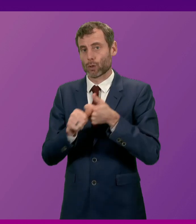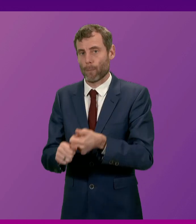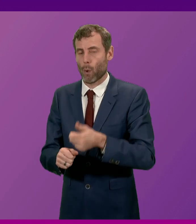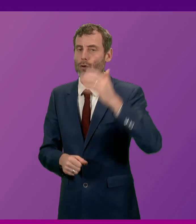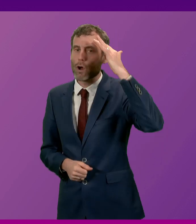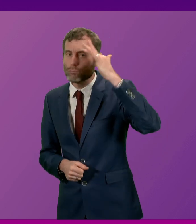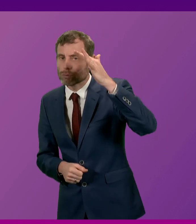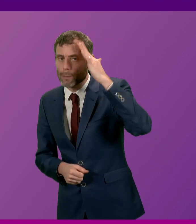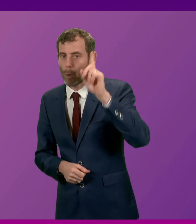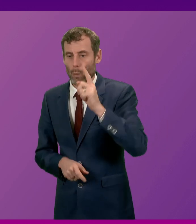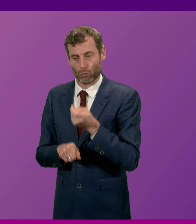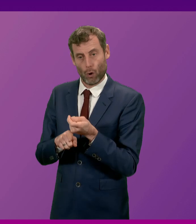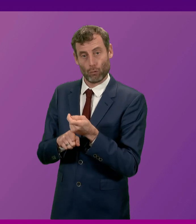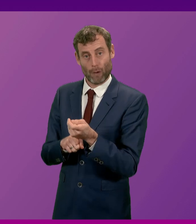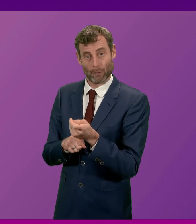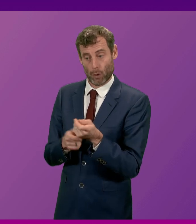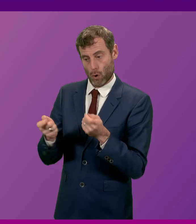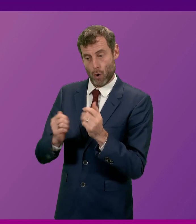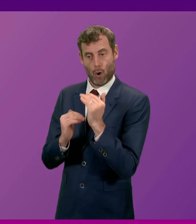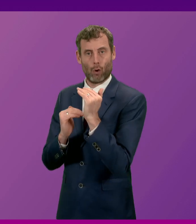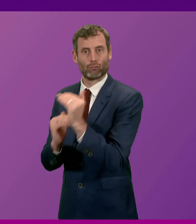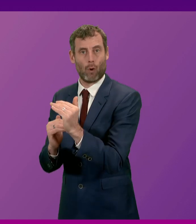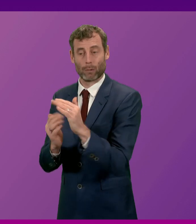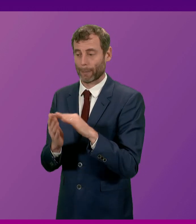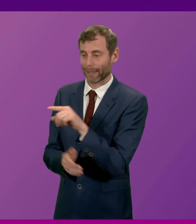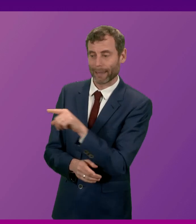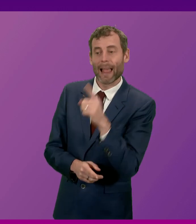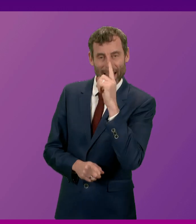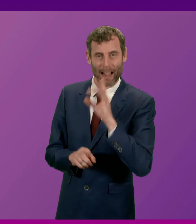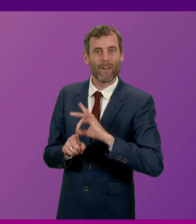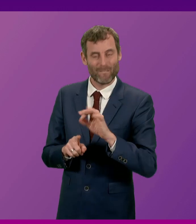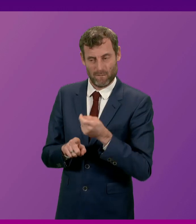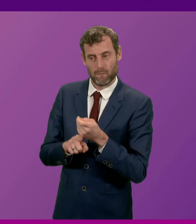to ensure that rents are affordable, making it easier for people to find a suitable home.